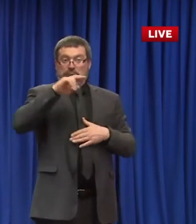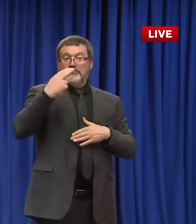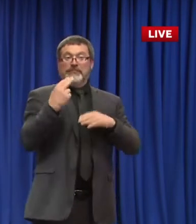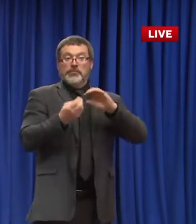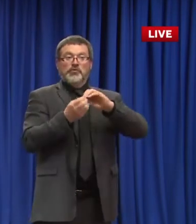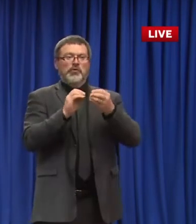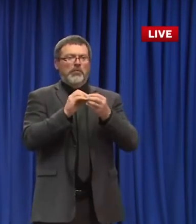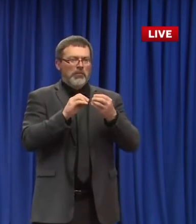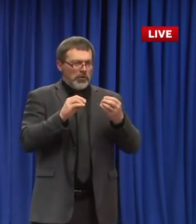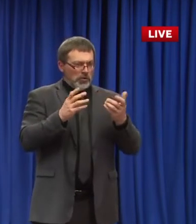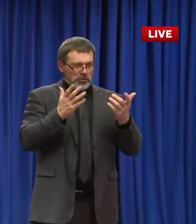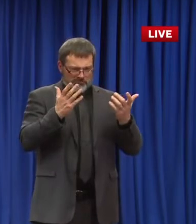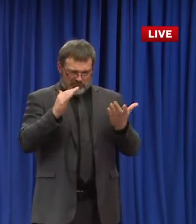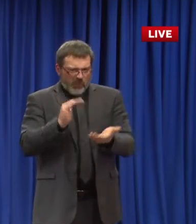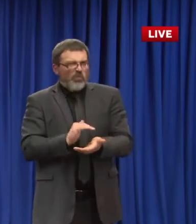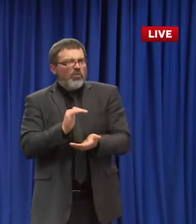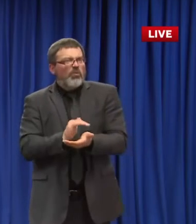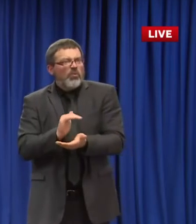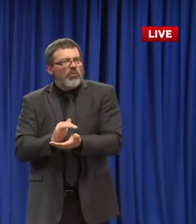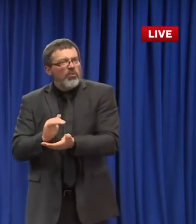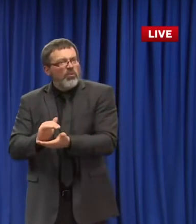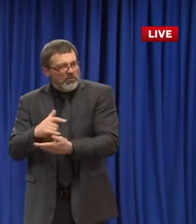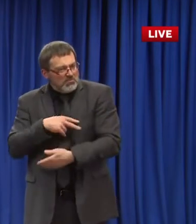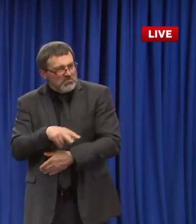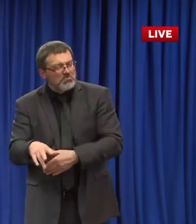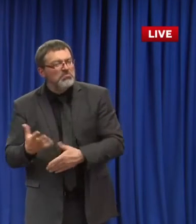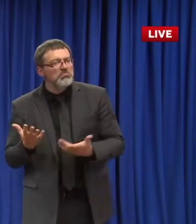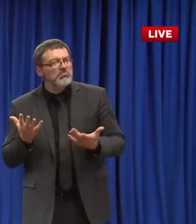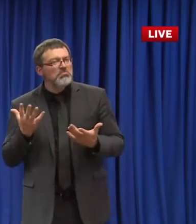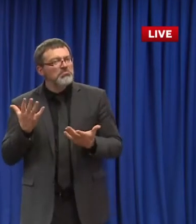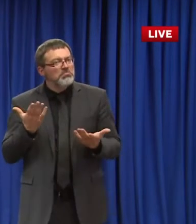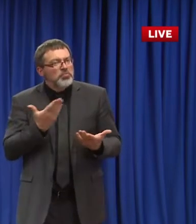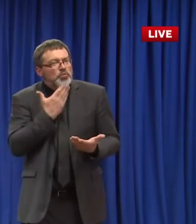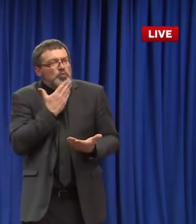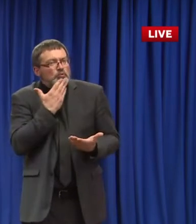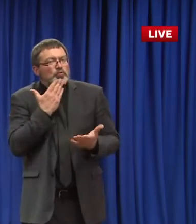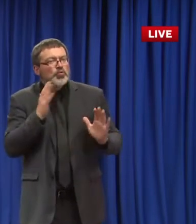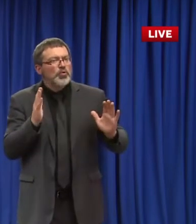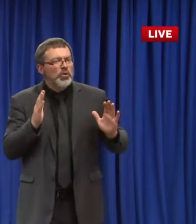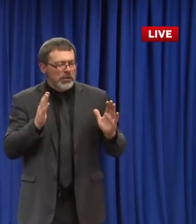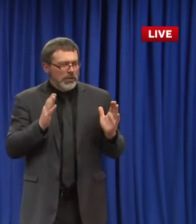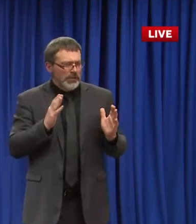WE’RE ON THE POSITIVE SIDE IF YOU WILL OF SEEING OUR NUMBERS COME DOWN ON AND THE INFECTION RATE BEING A MITIGATED HERE.